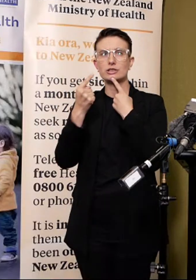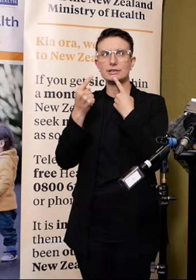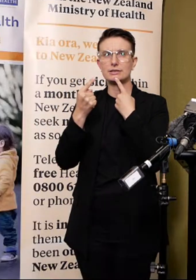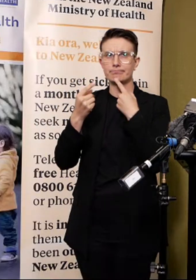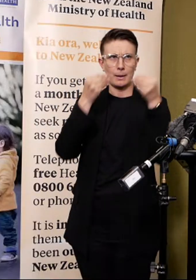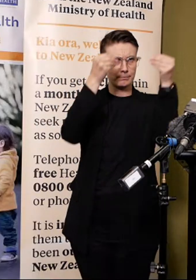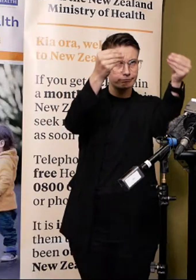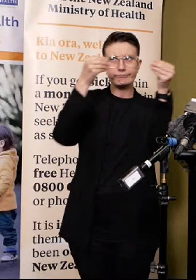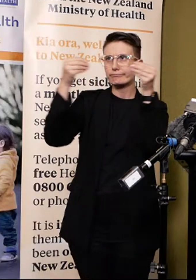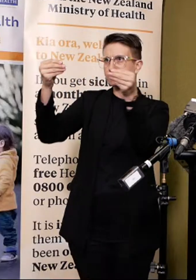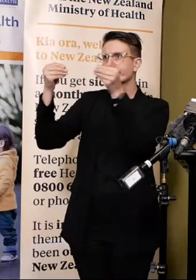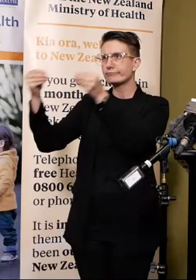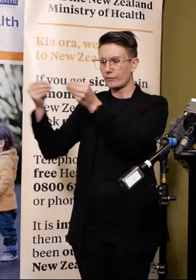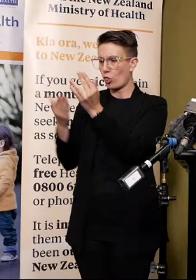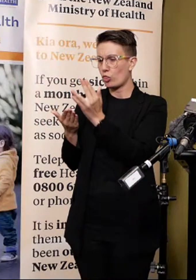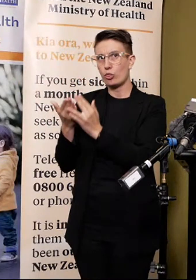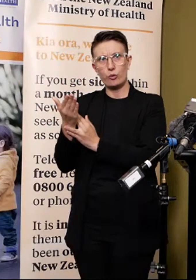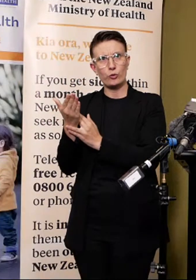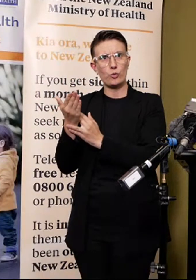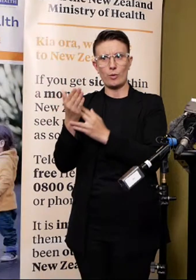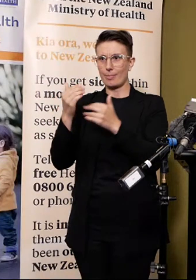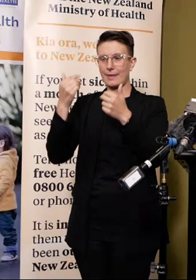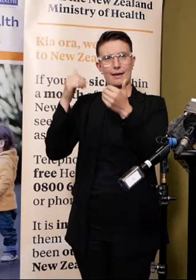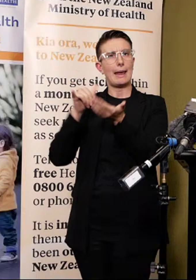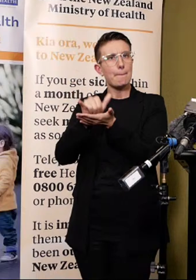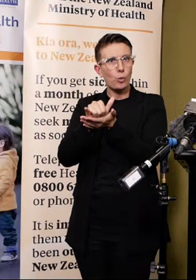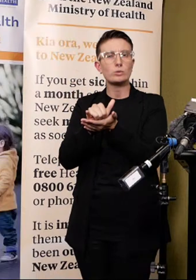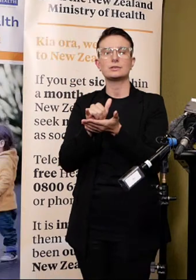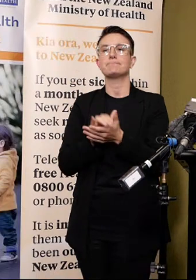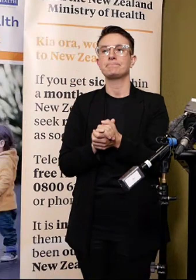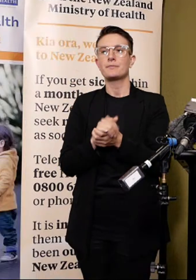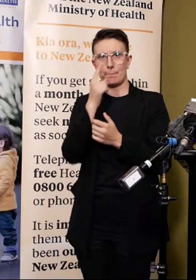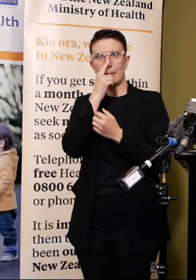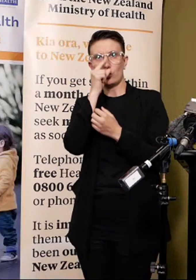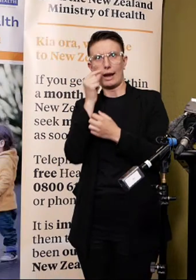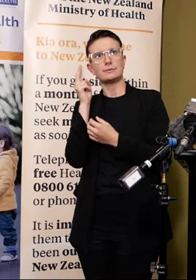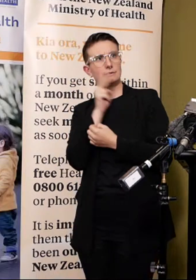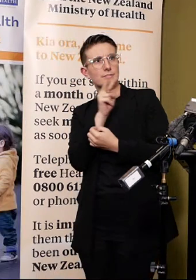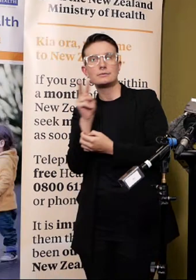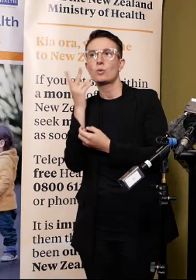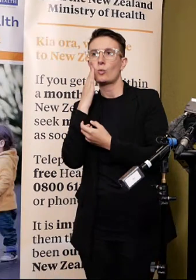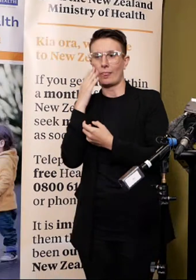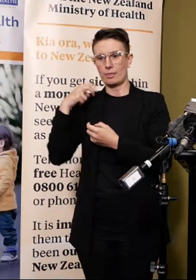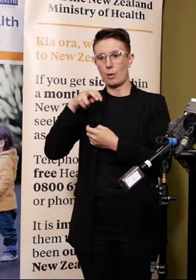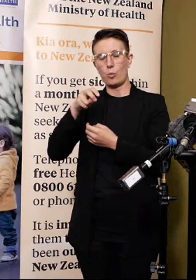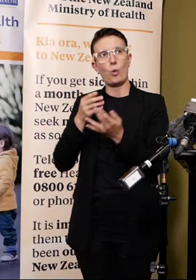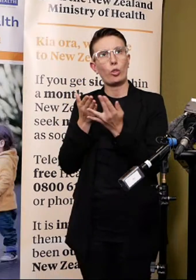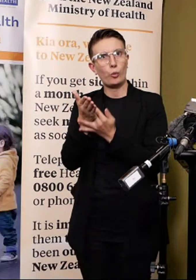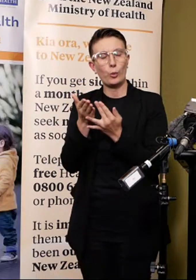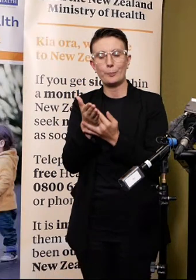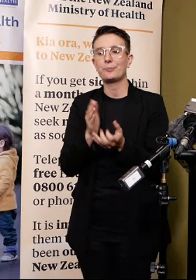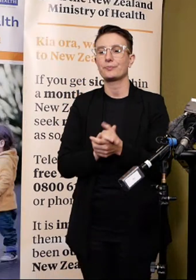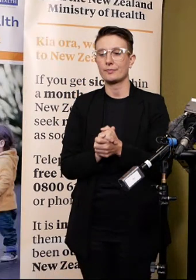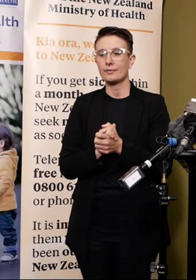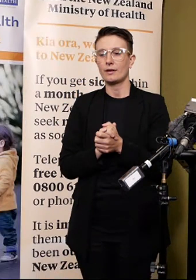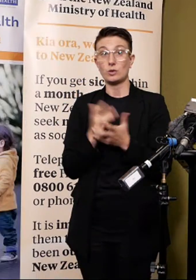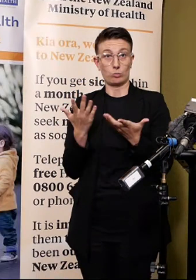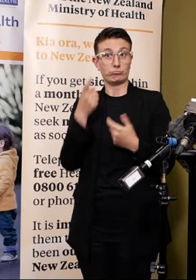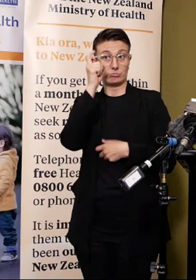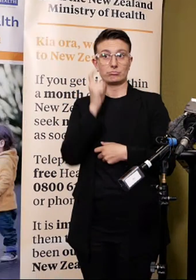at a number of points. So we are taking the border responsibilities very seriously. Another issue people are interested in